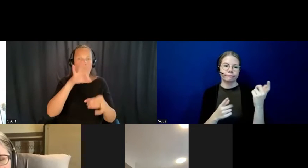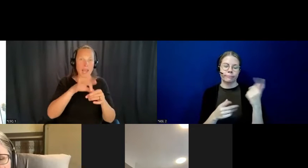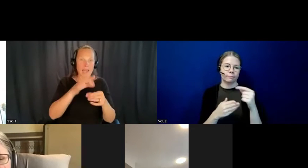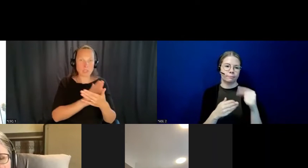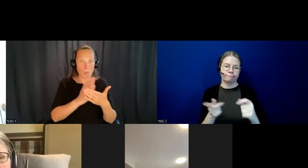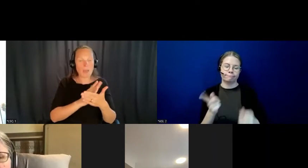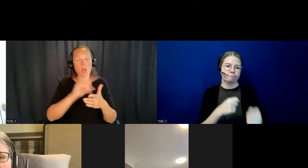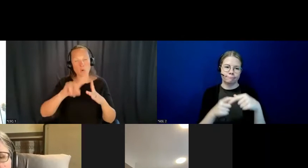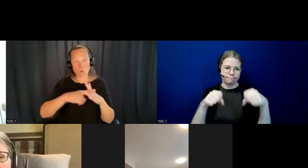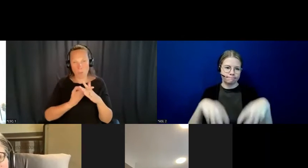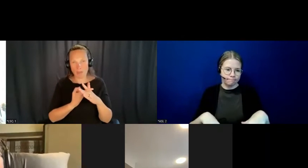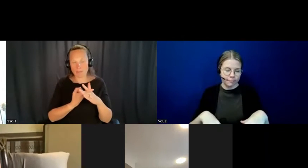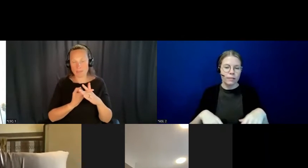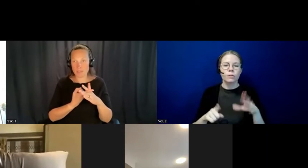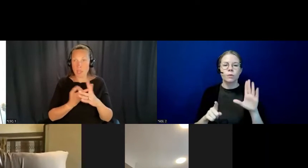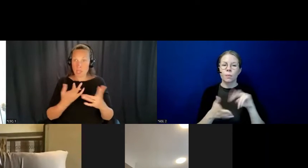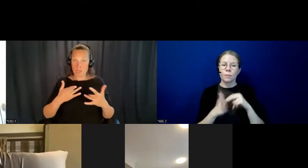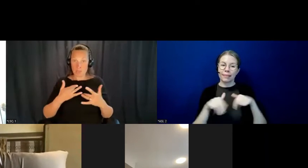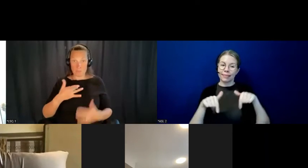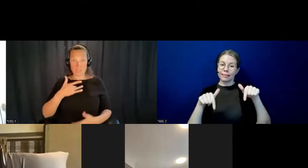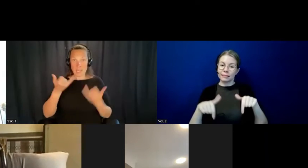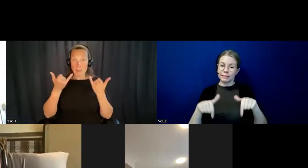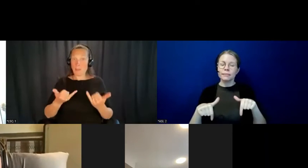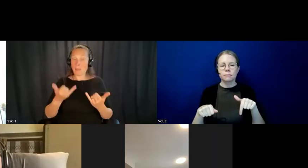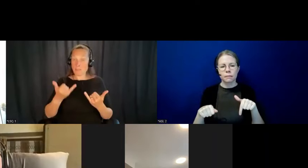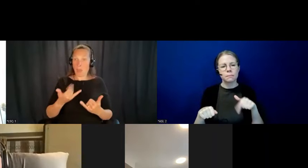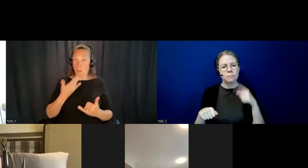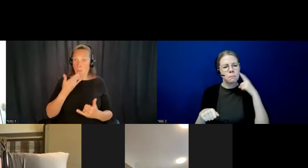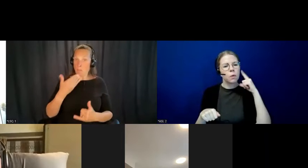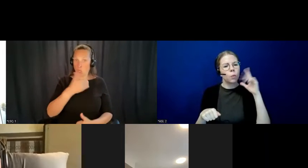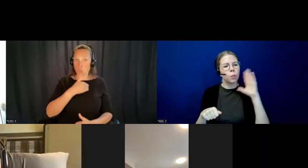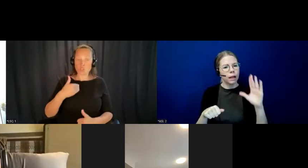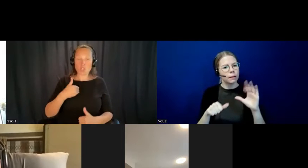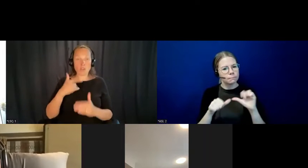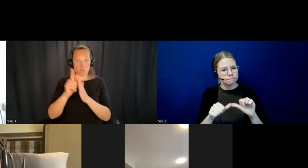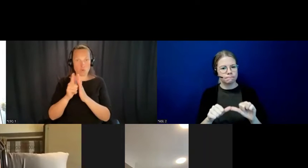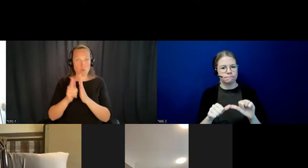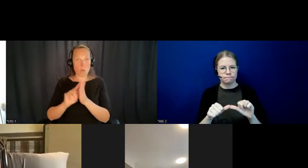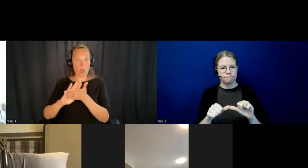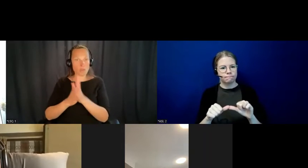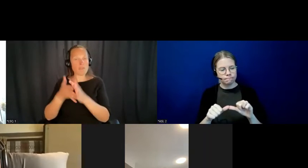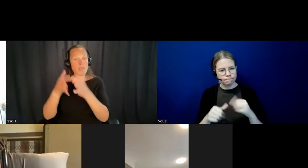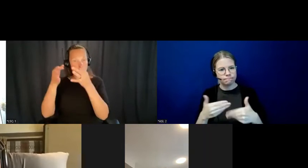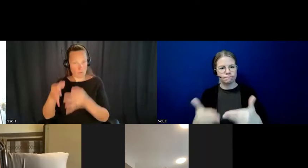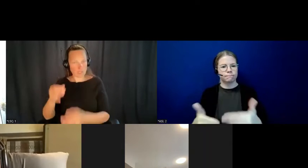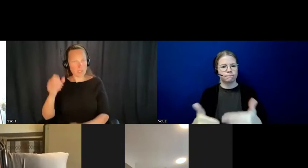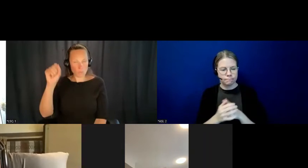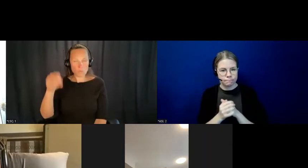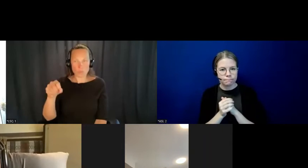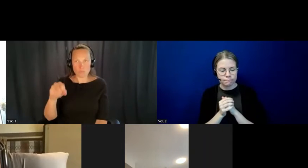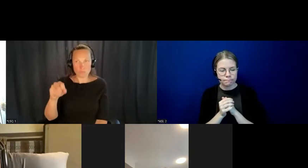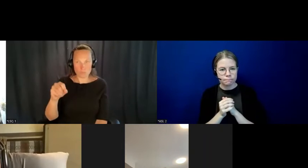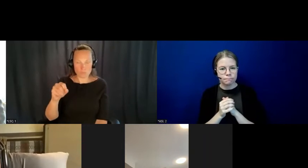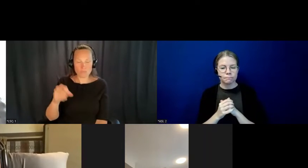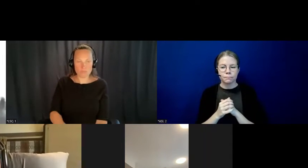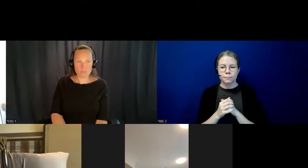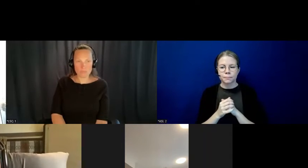THIS BEING SUSTAINED. IT'S ALSO A GOOD IN THE SENSE THAT IT IS IDENTIFIED AS BOTH ONE OF THE